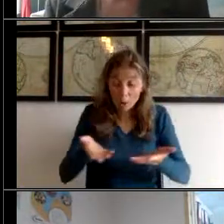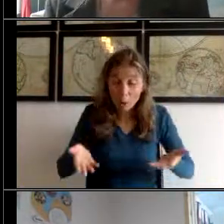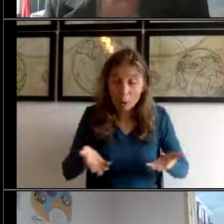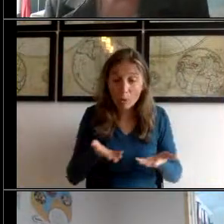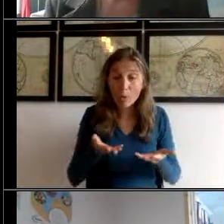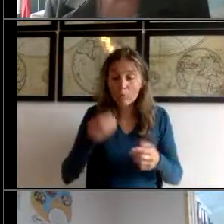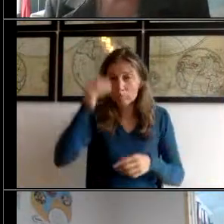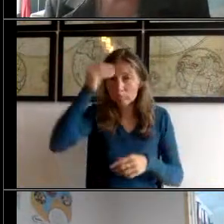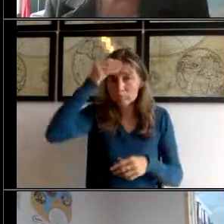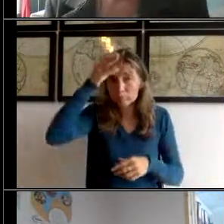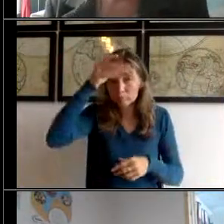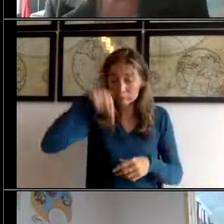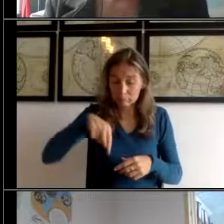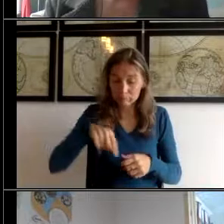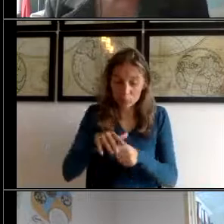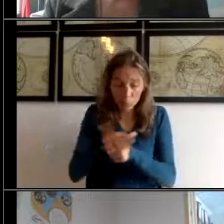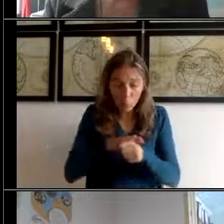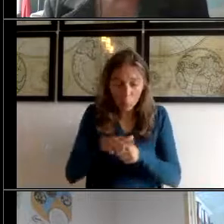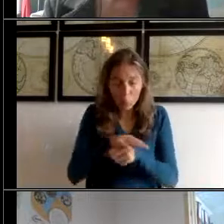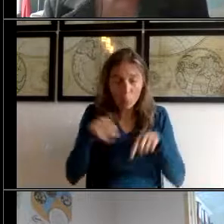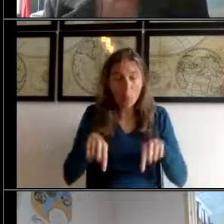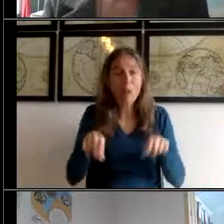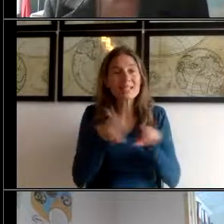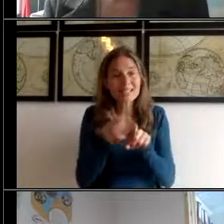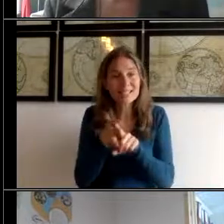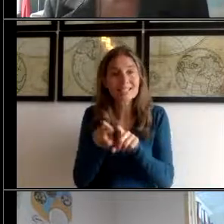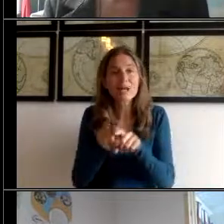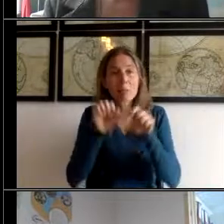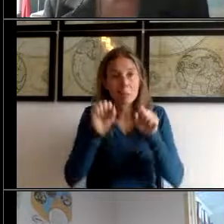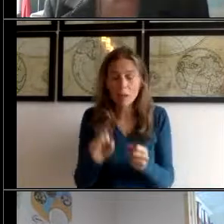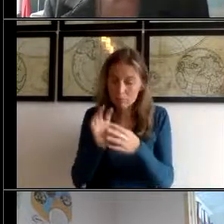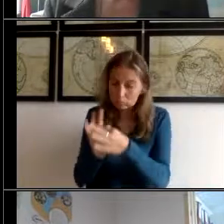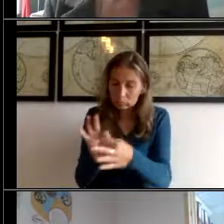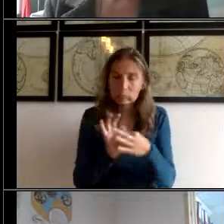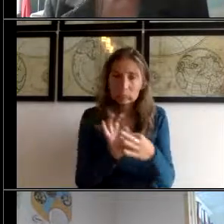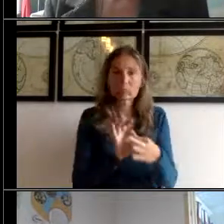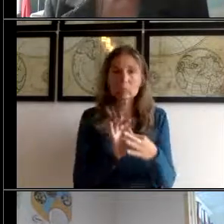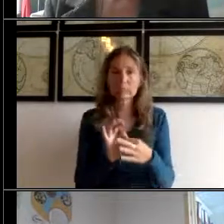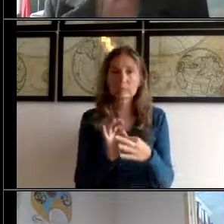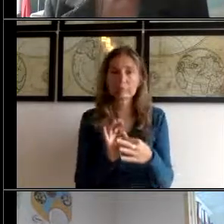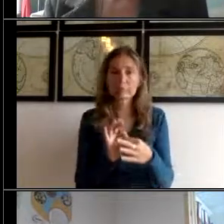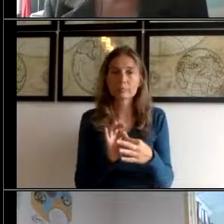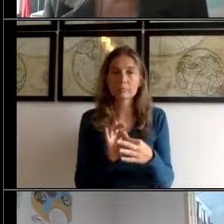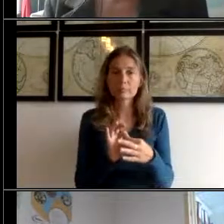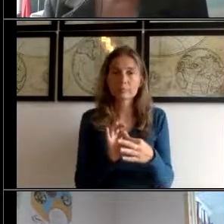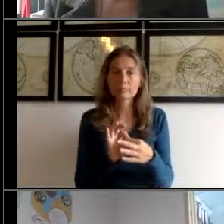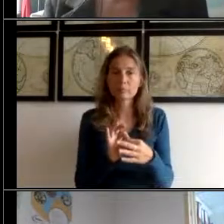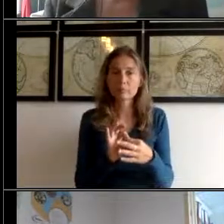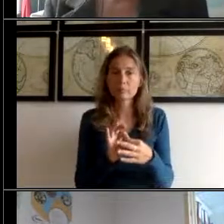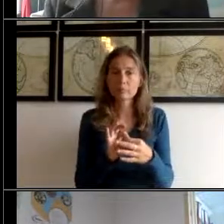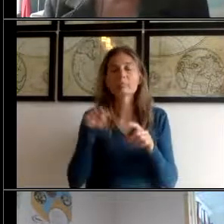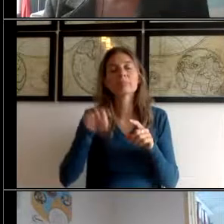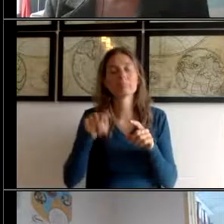within the local community that we can engage? If only on temporary basis but we're trying to say is